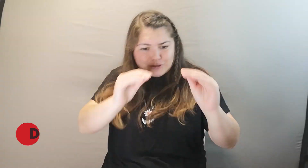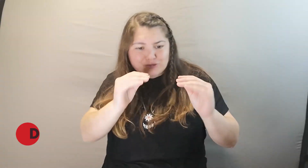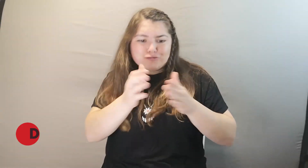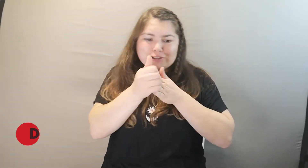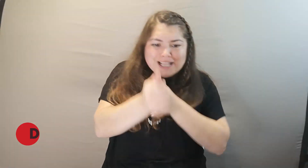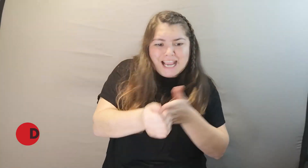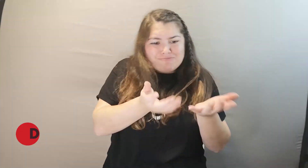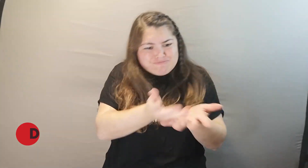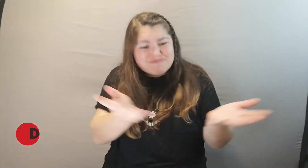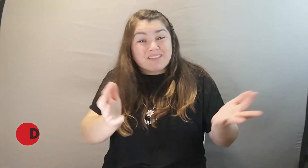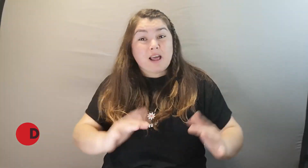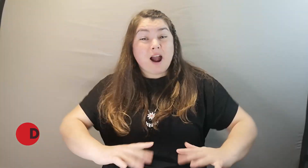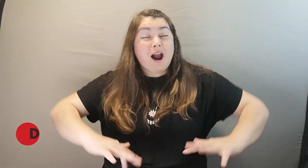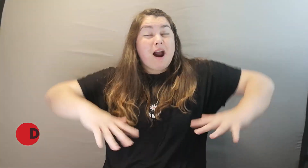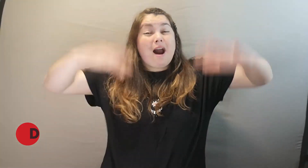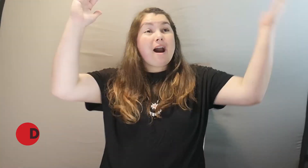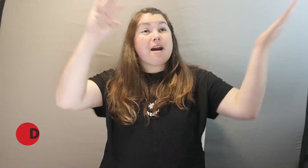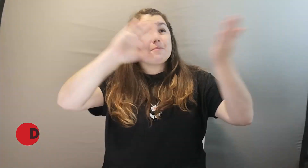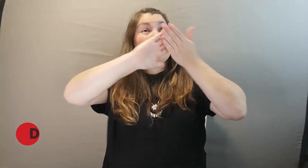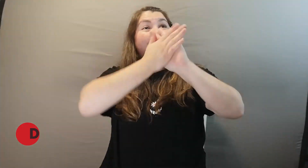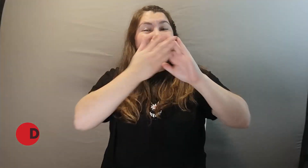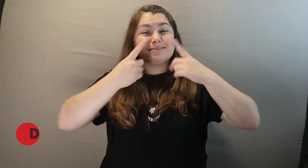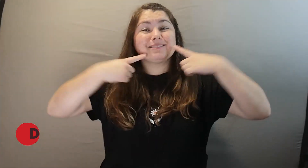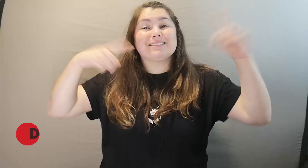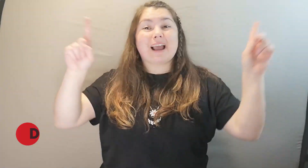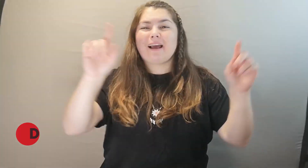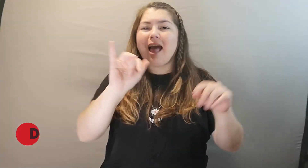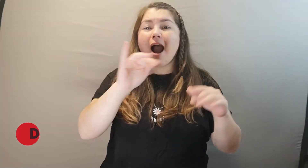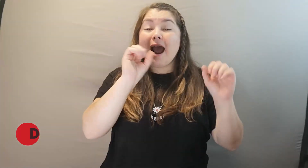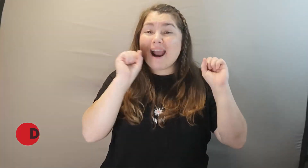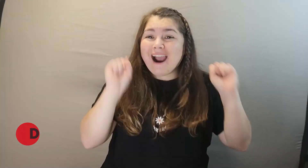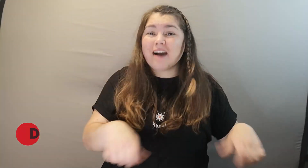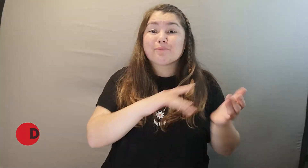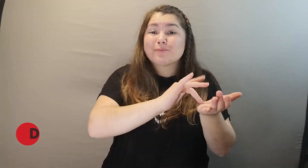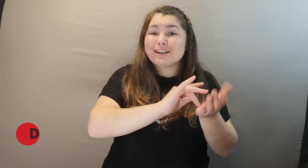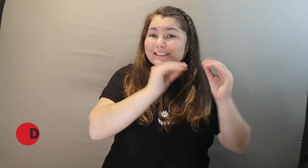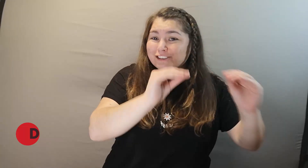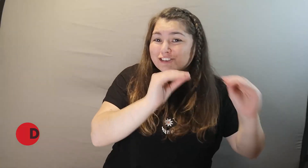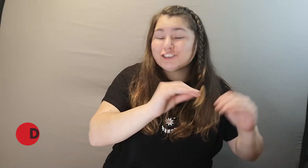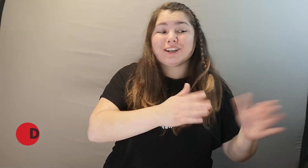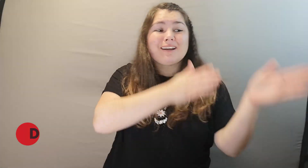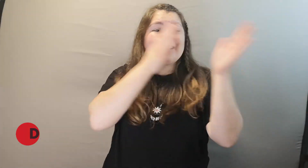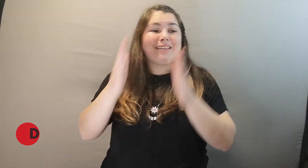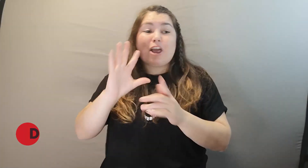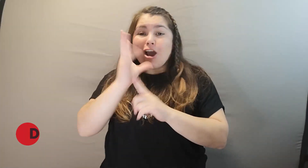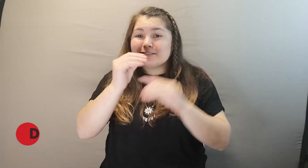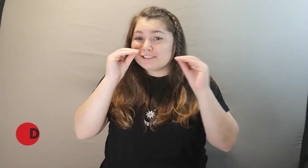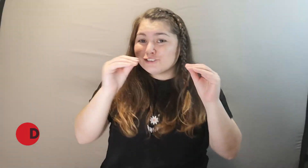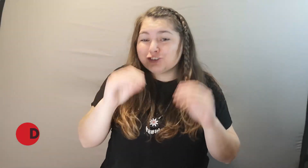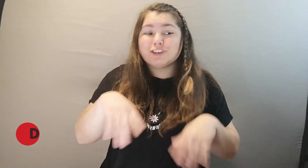and teach leadership to succeed, for example, medicine teaching, culture